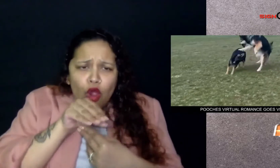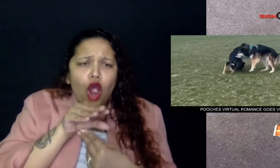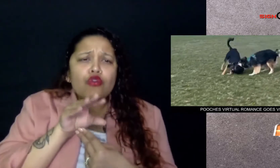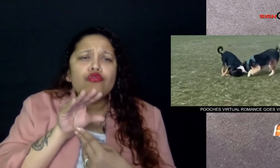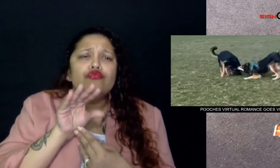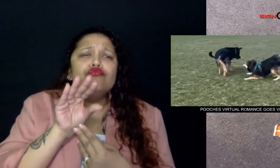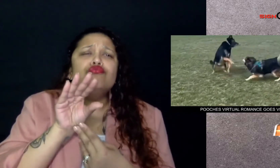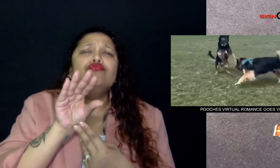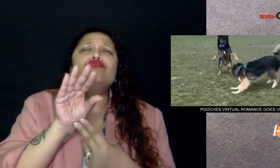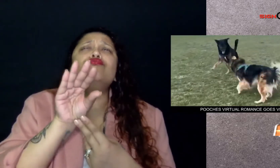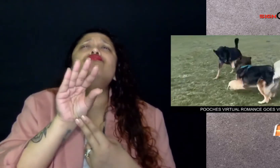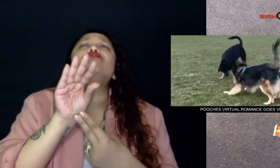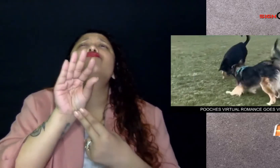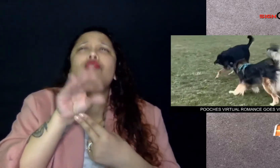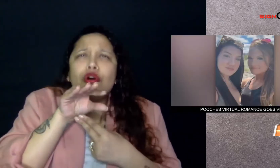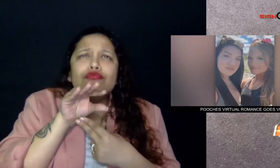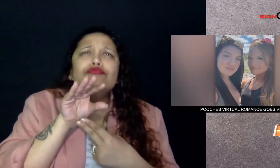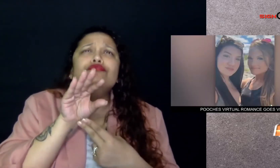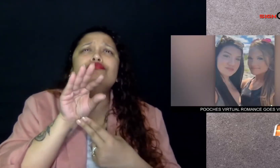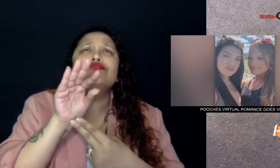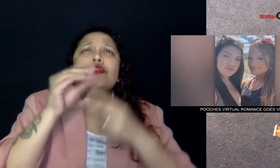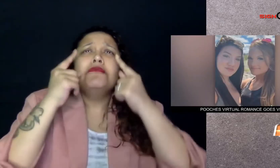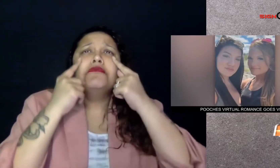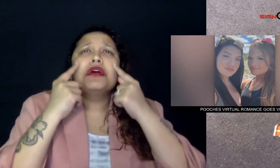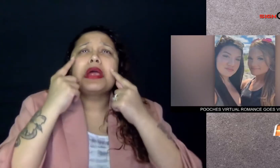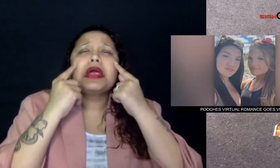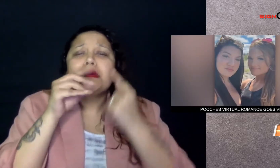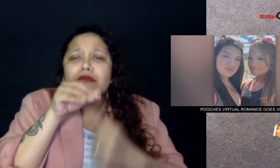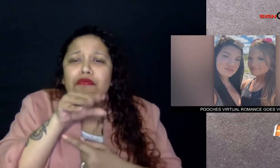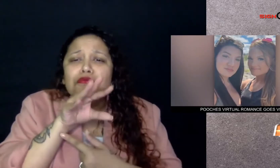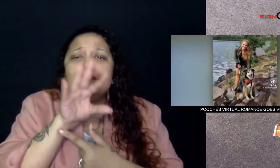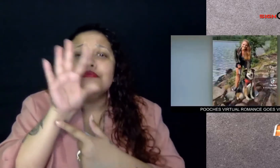And every time they see each other they whine and howl.